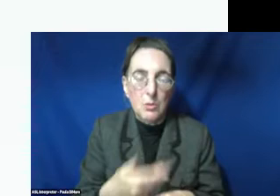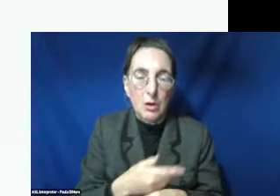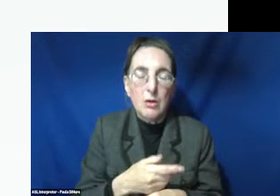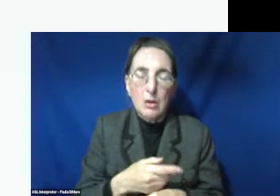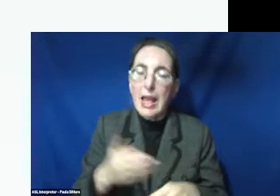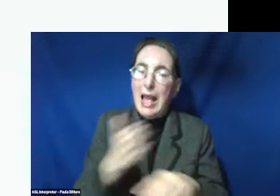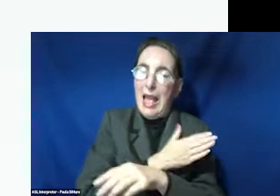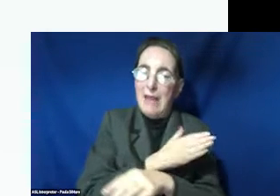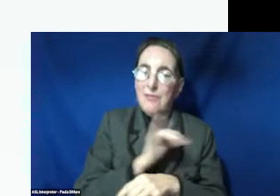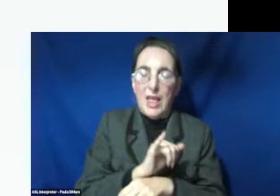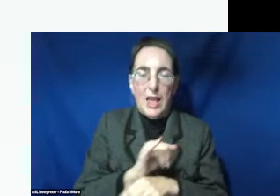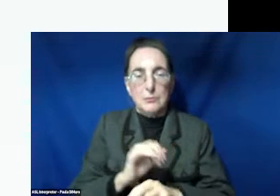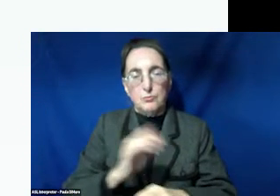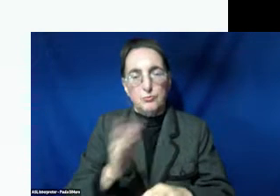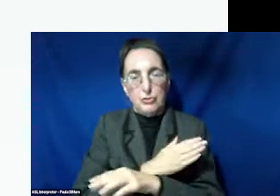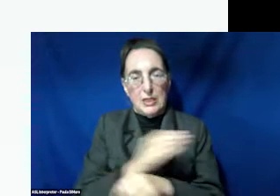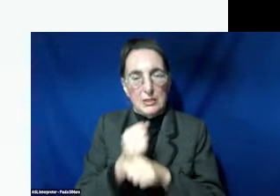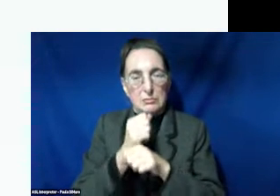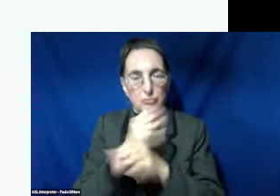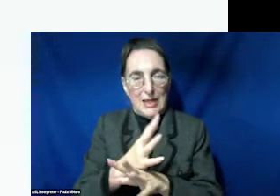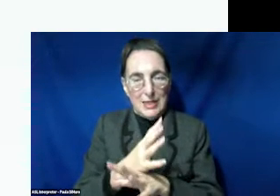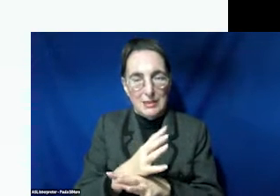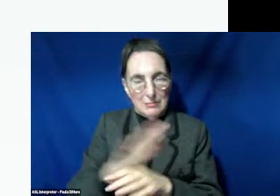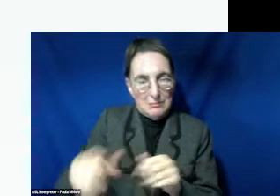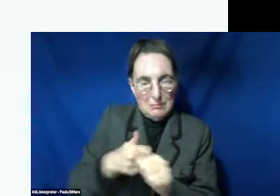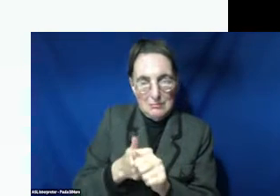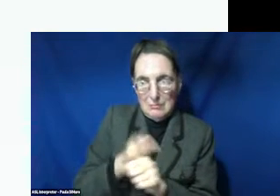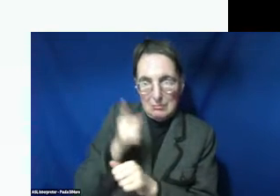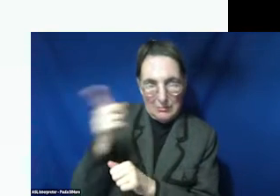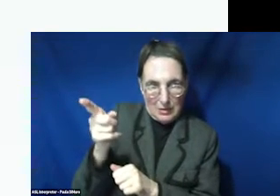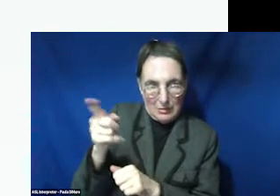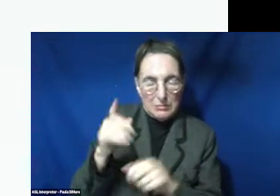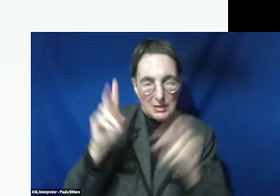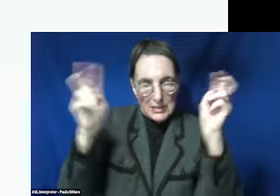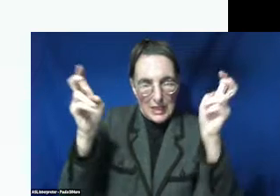So please be aware of that. That is something that we did not do in FastLane.